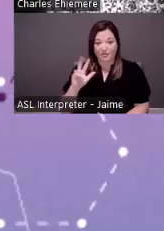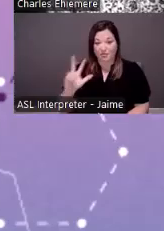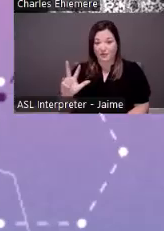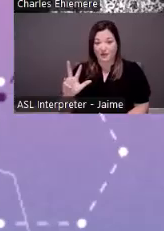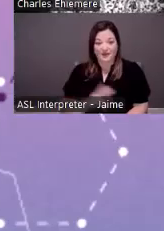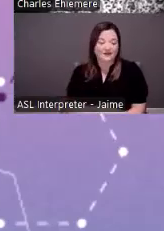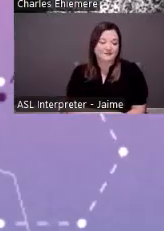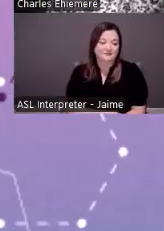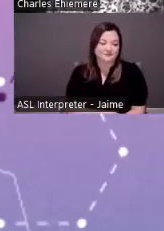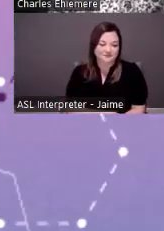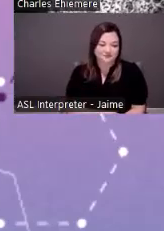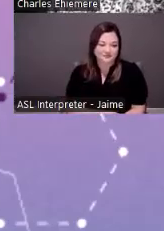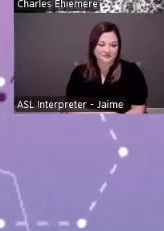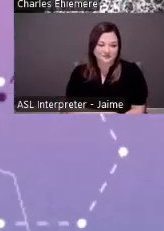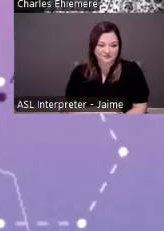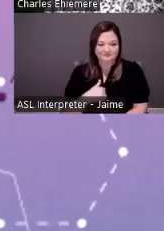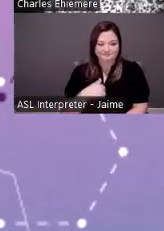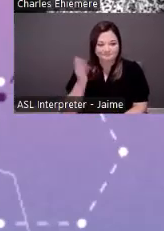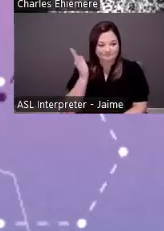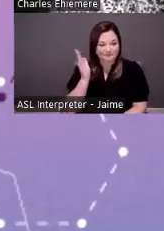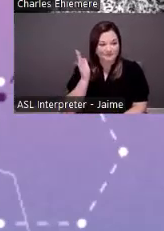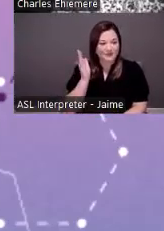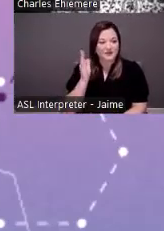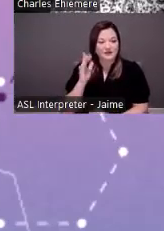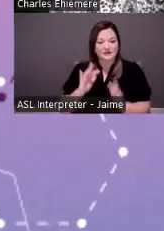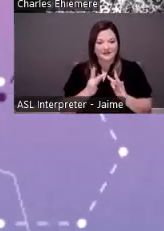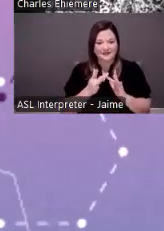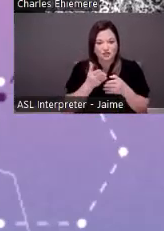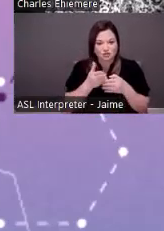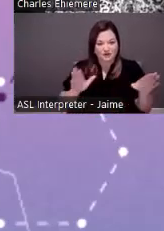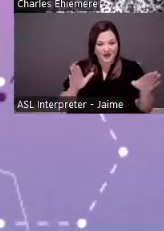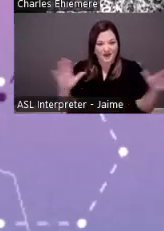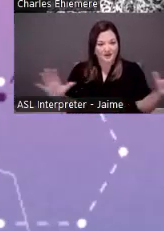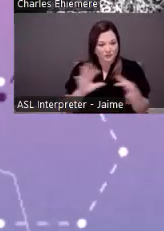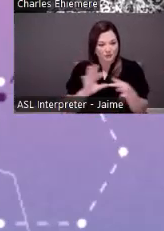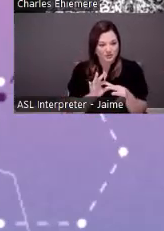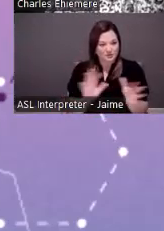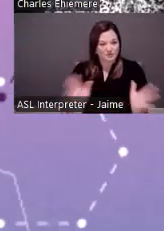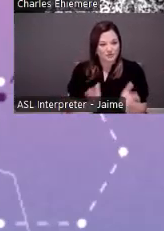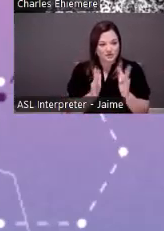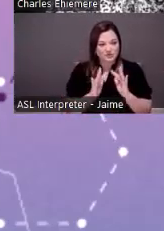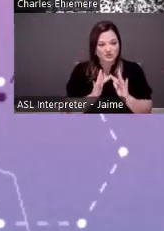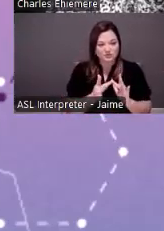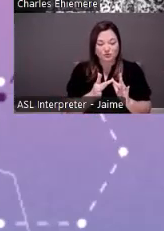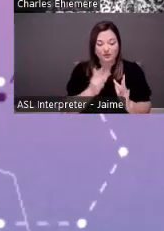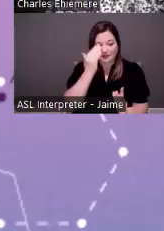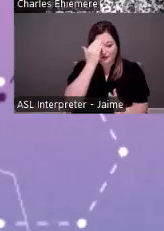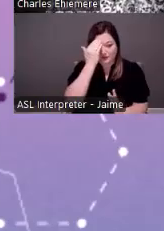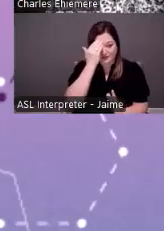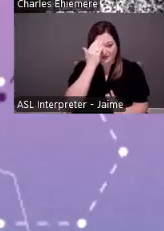I'll be presenting Bridging the Digital Divide-- Promoting Digital Literacy and Sharing Knowledge Translation